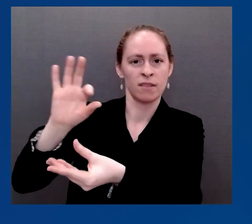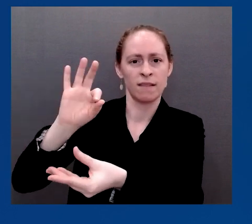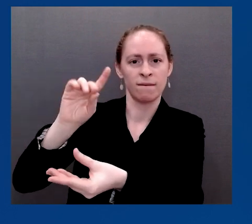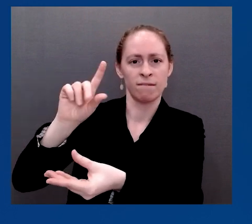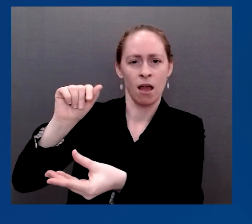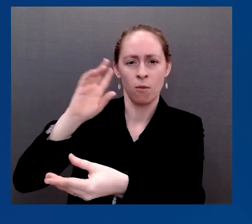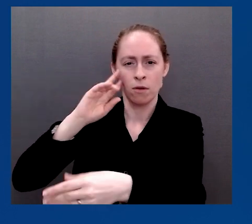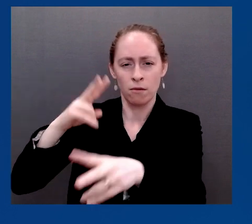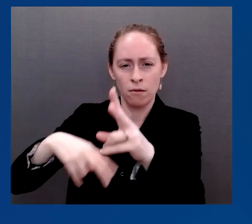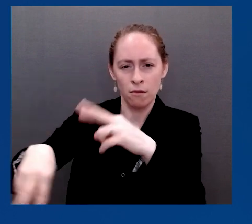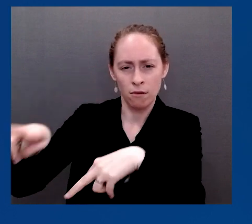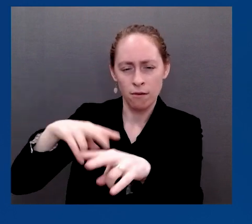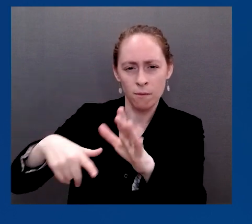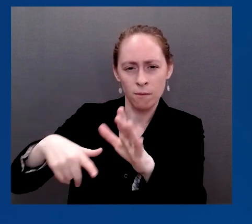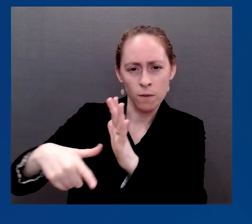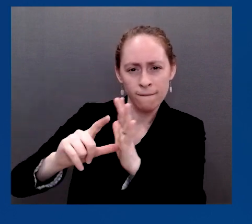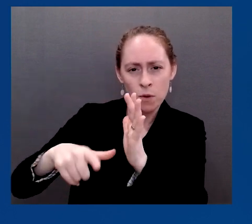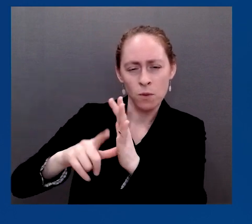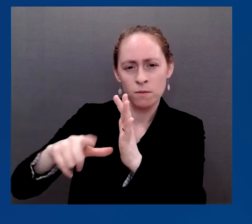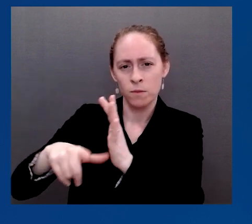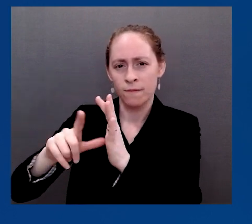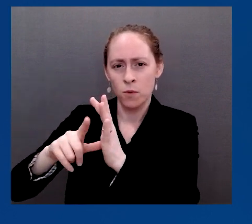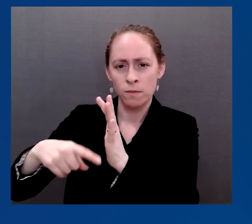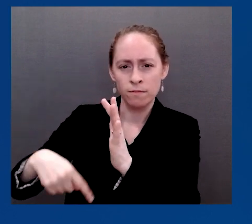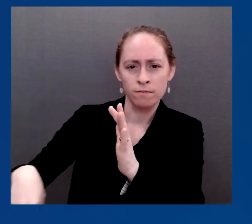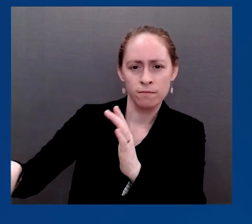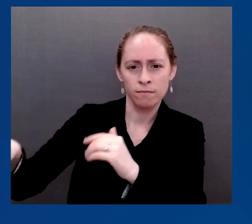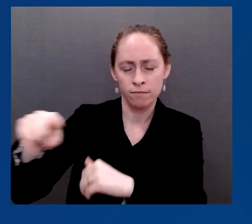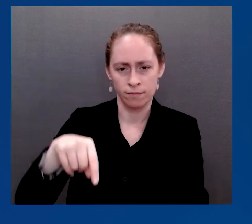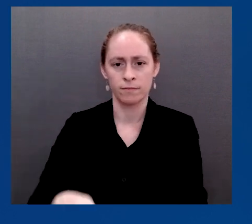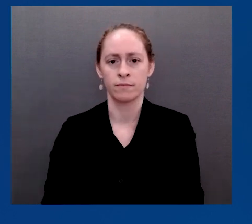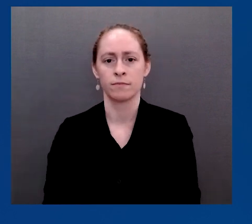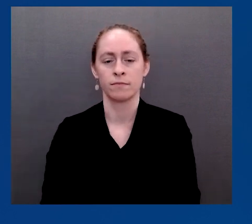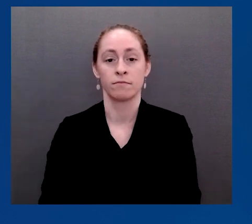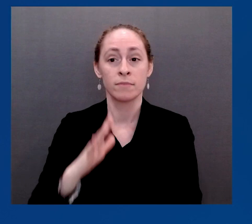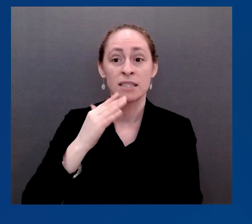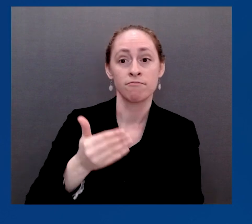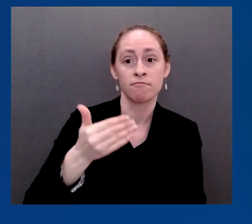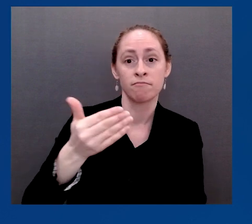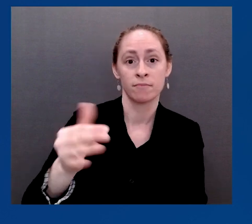I think people need to be assured that any decision that the FDA makes,